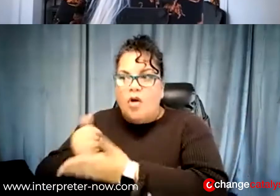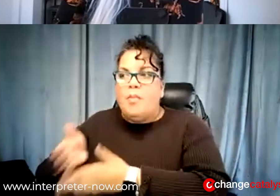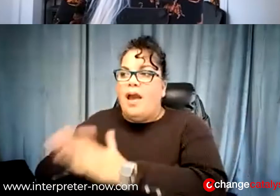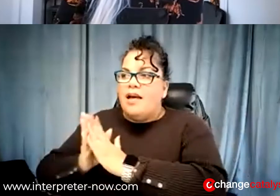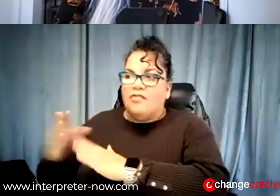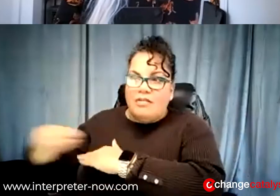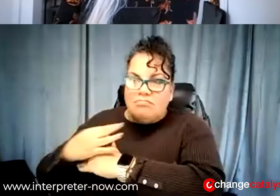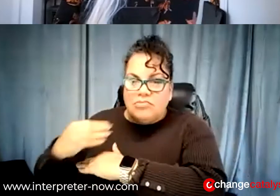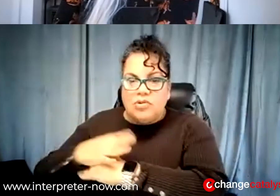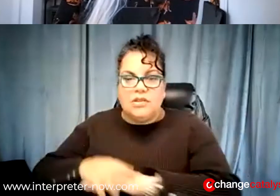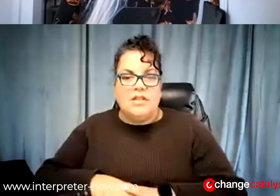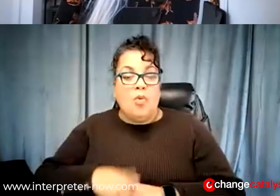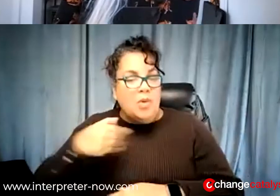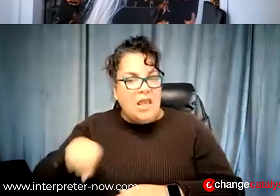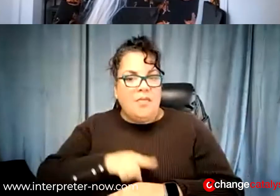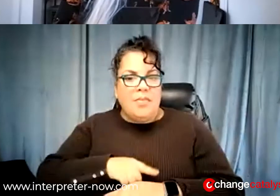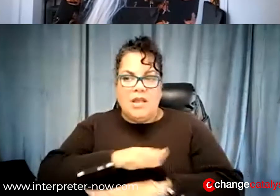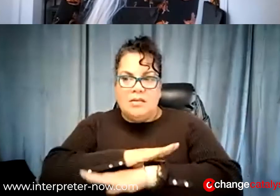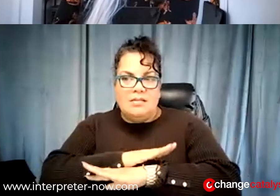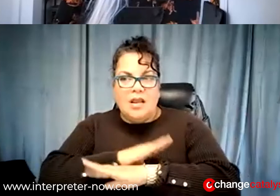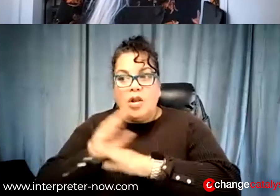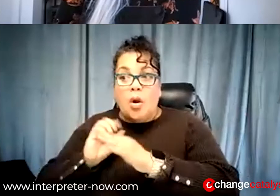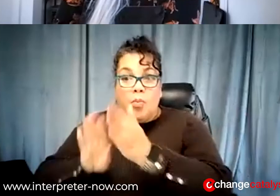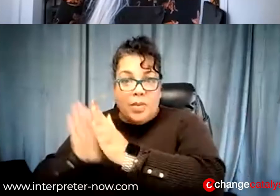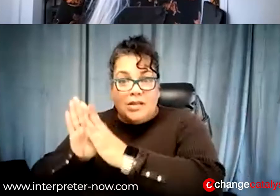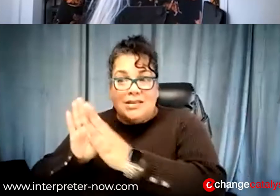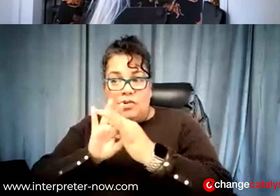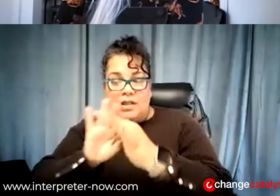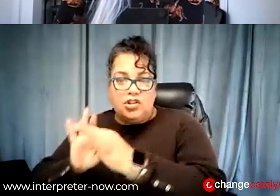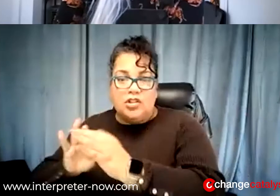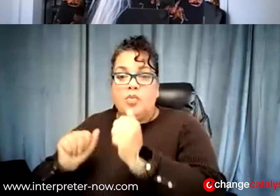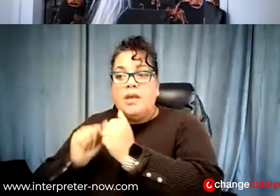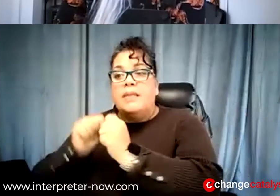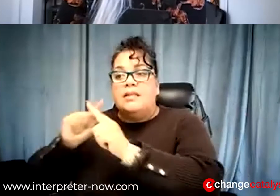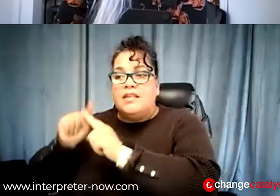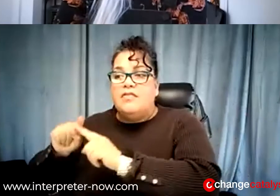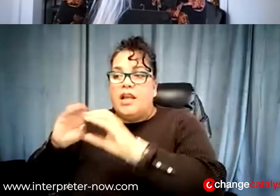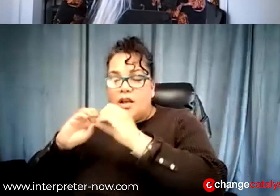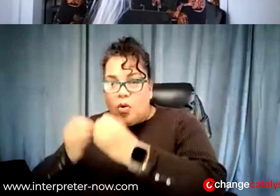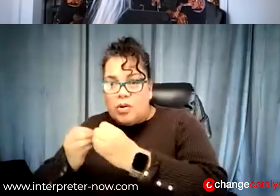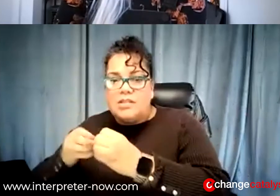and communities for women in different ways. And we find ways to collaborate with them. We share notes, and we support each other.